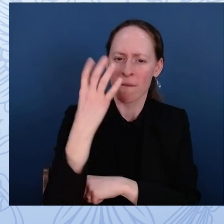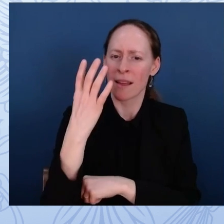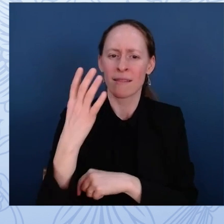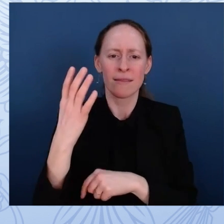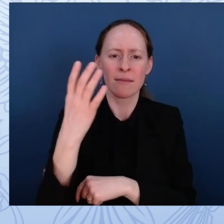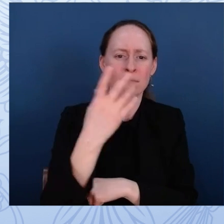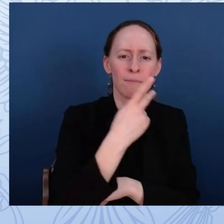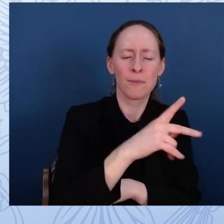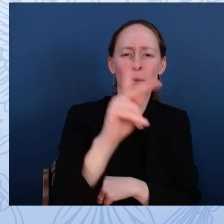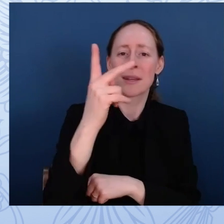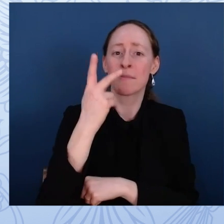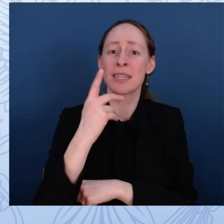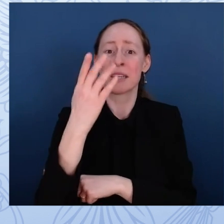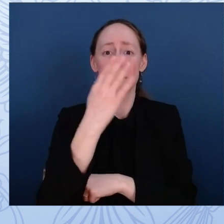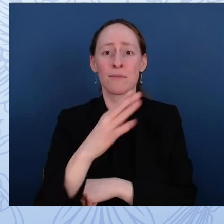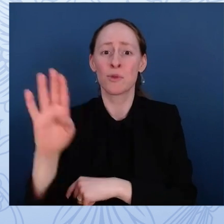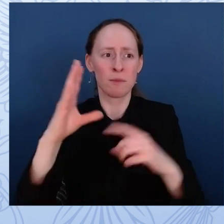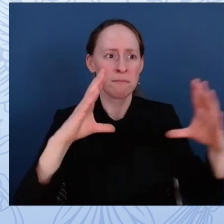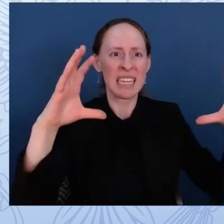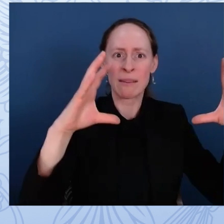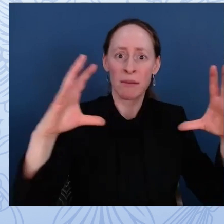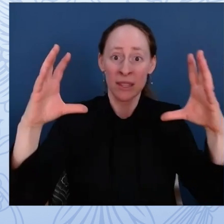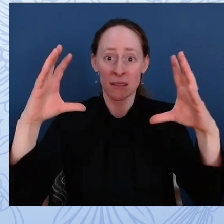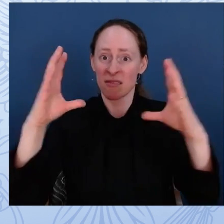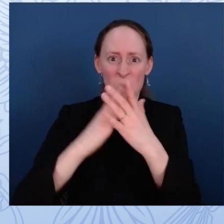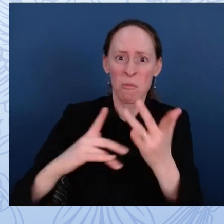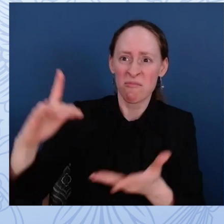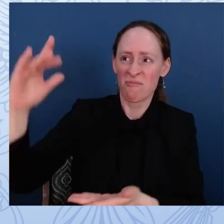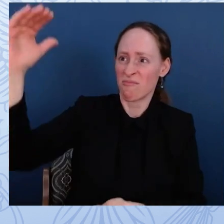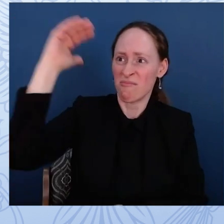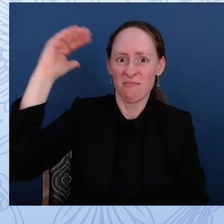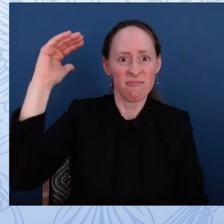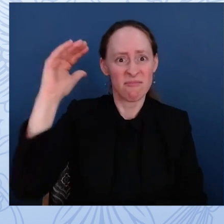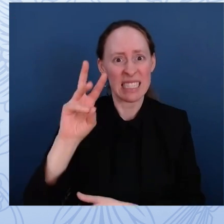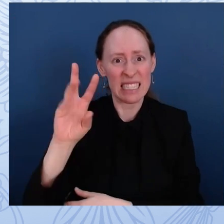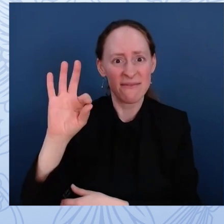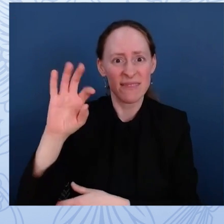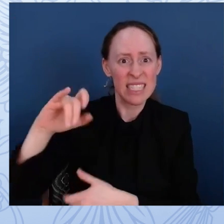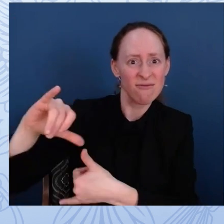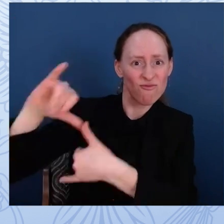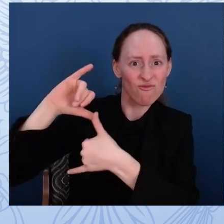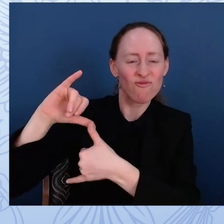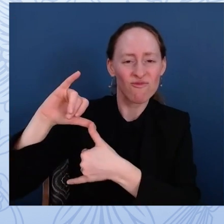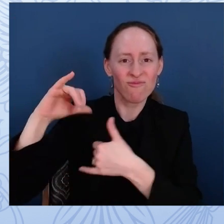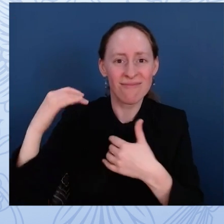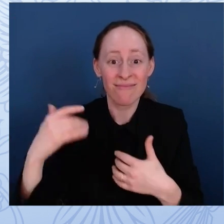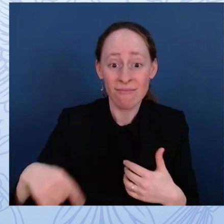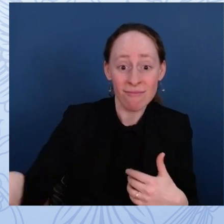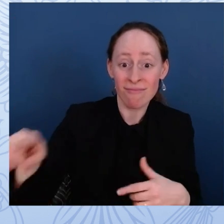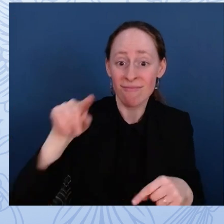Beneath their feet, and I can't wait until you see this, a stunning floor covering --